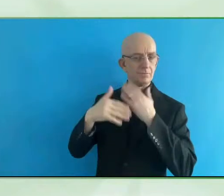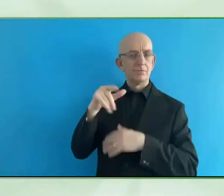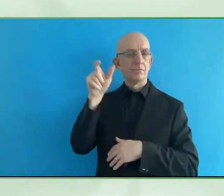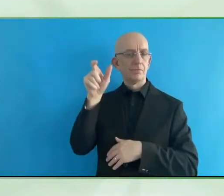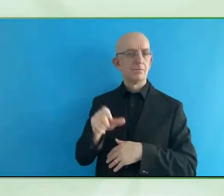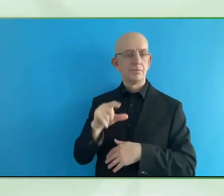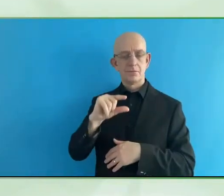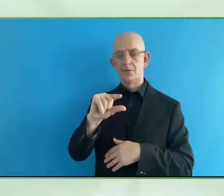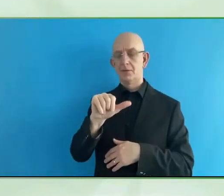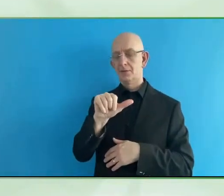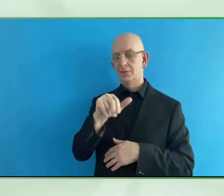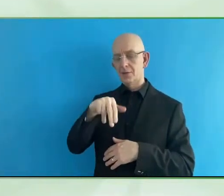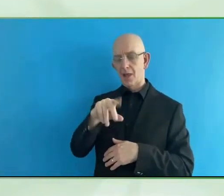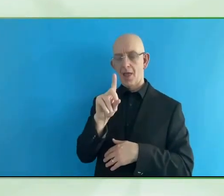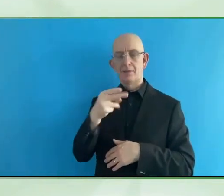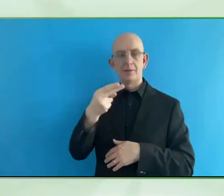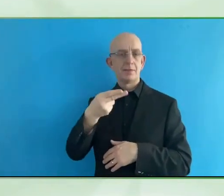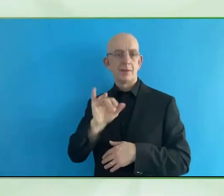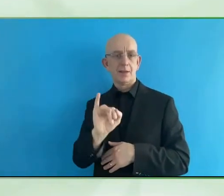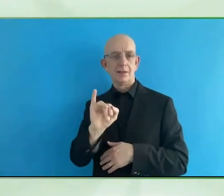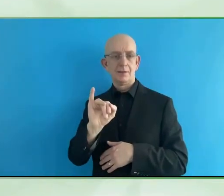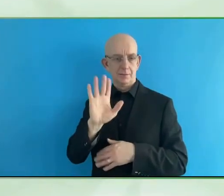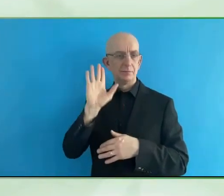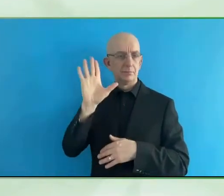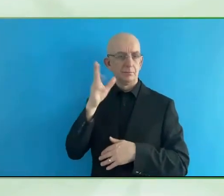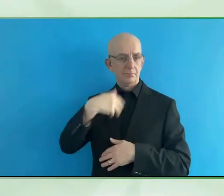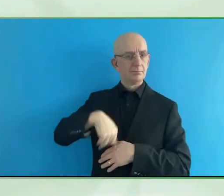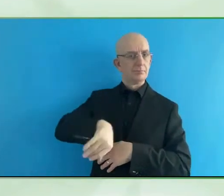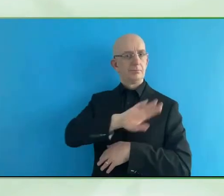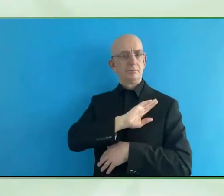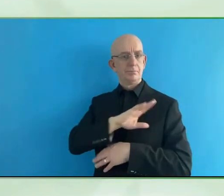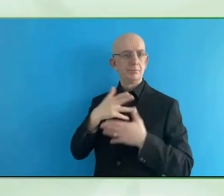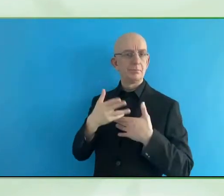with the tutors and the students really wanted to do something different.